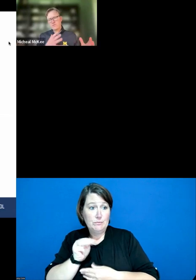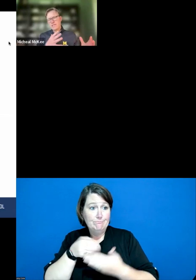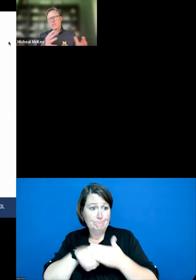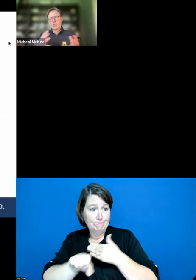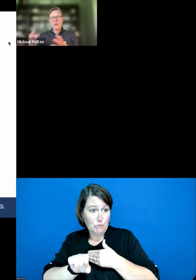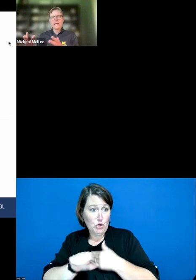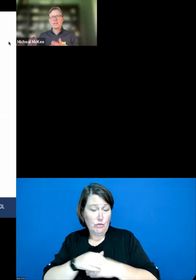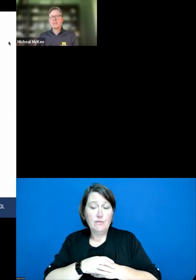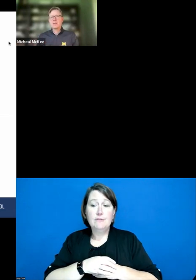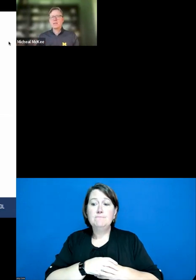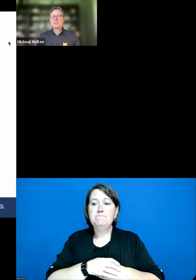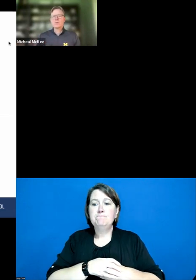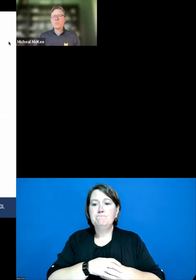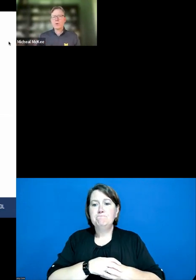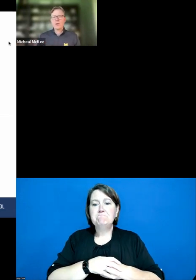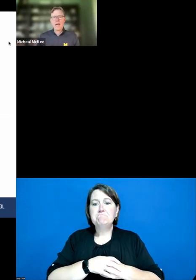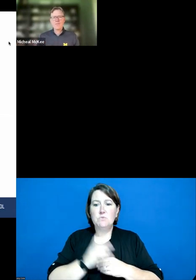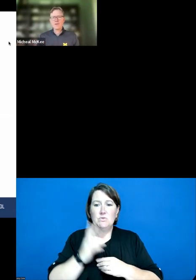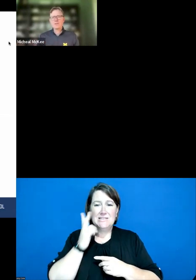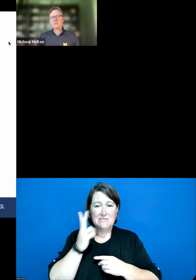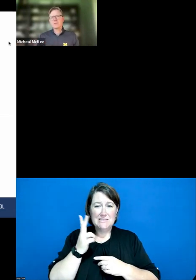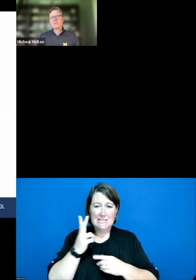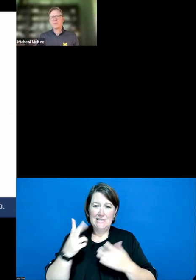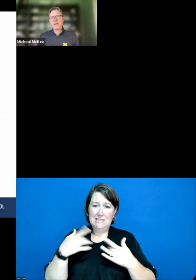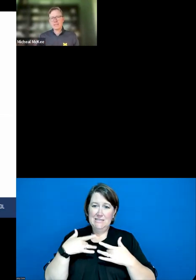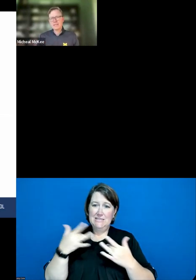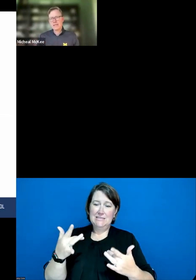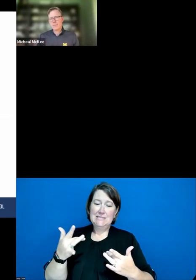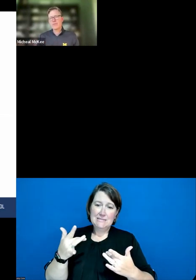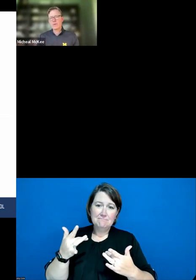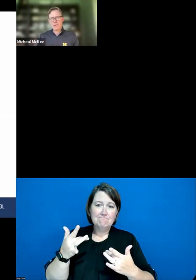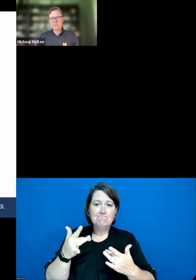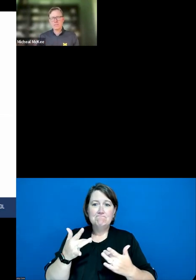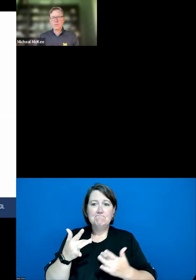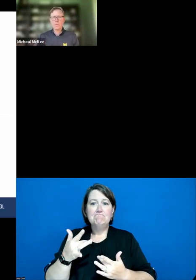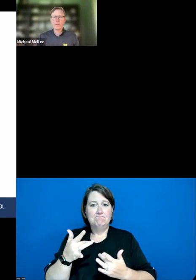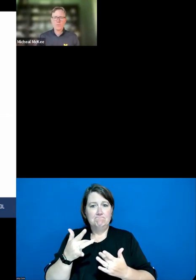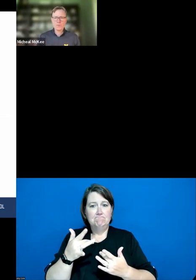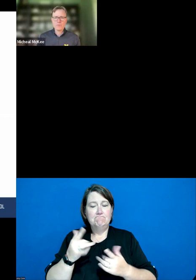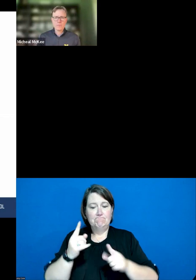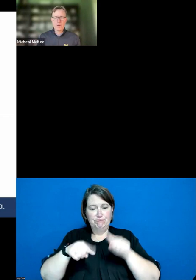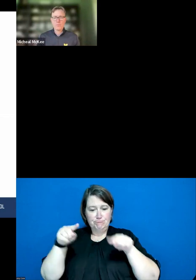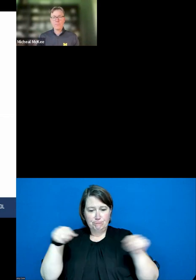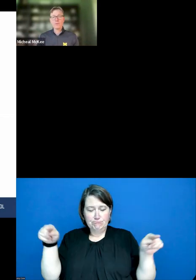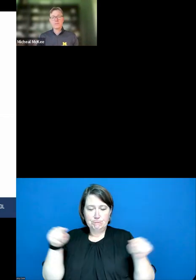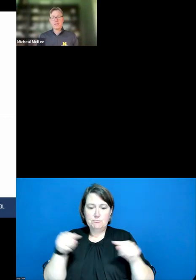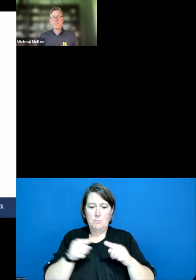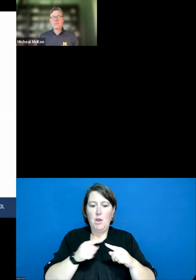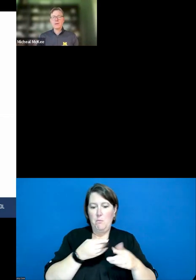we've seen a trend to more adverse pregnancy and birth outcomes, and we want to reverse that.